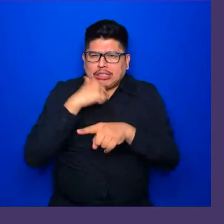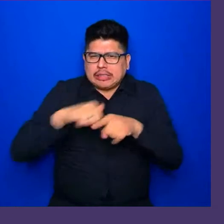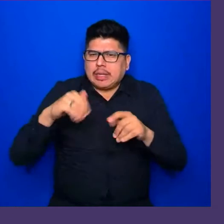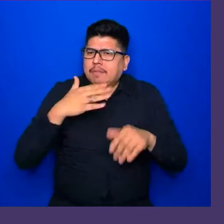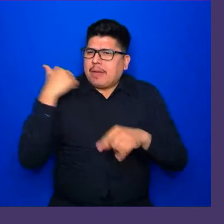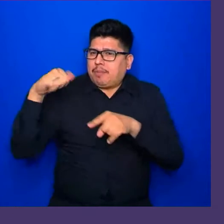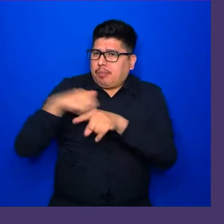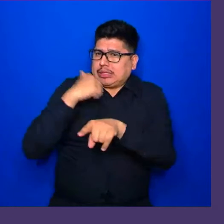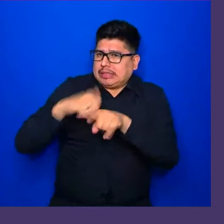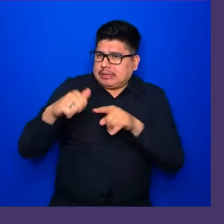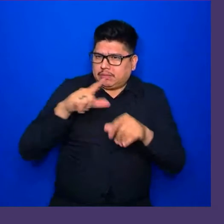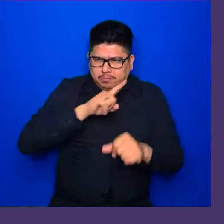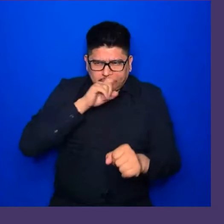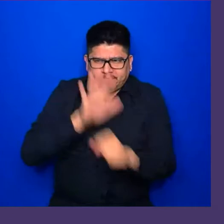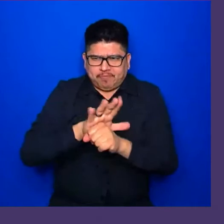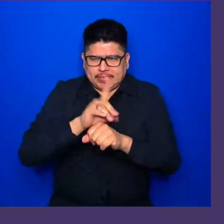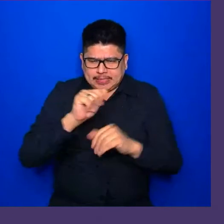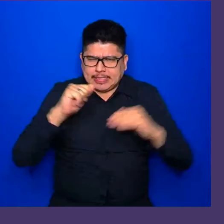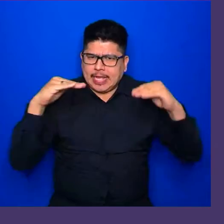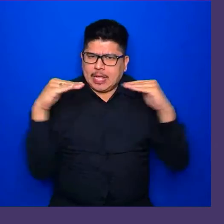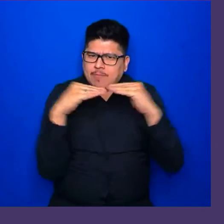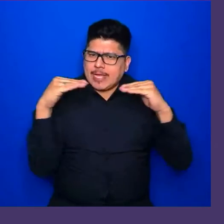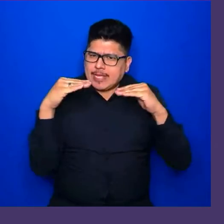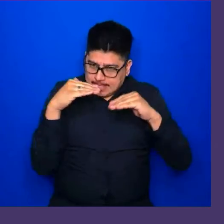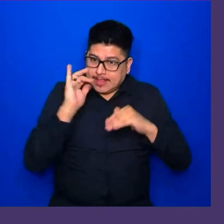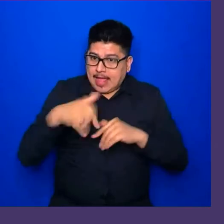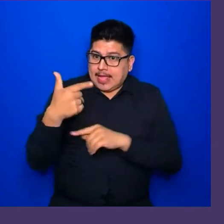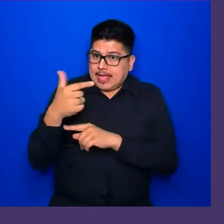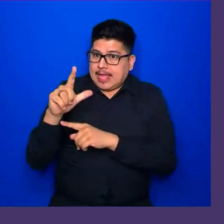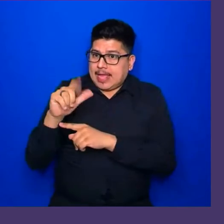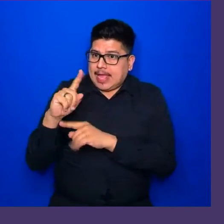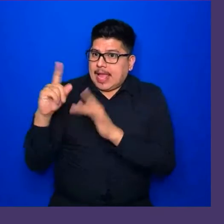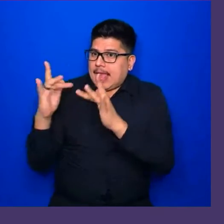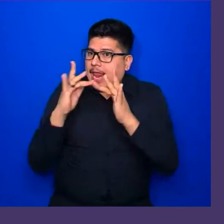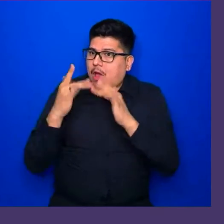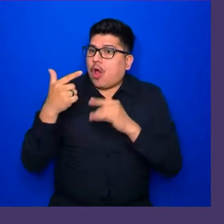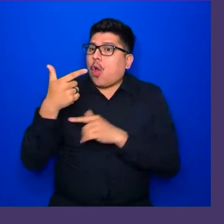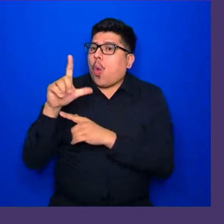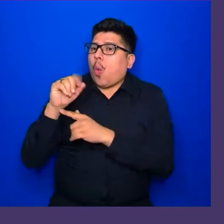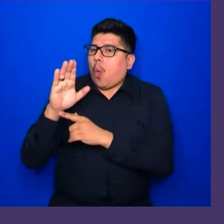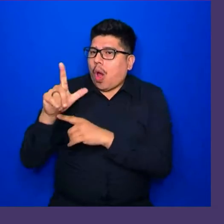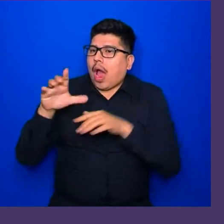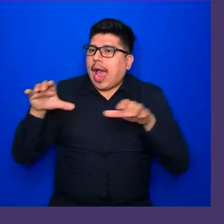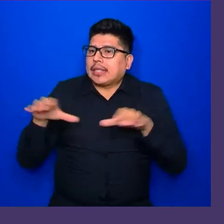the Global Action on Disability. There's a working group that's being established on this issue. But then also beyond that, we've done